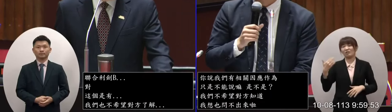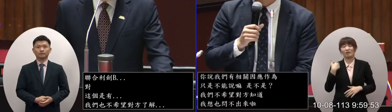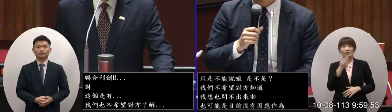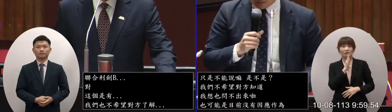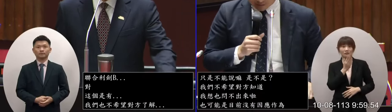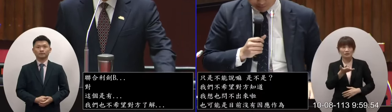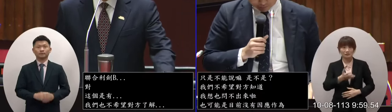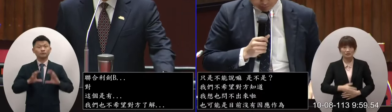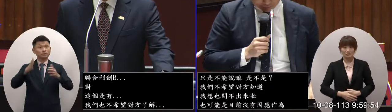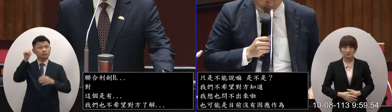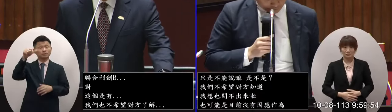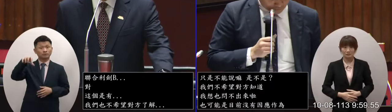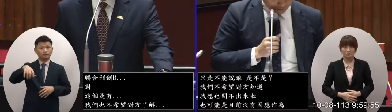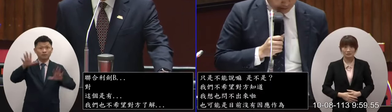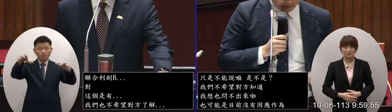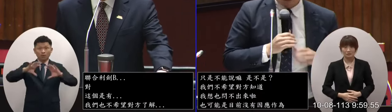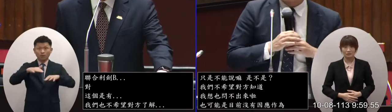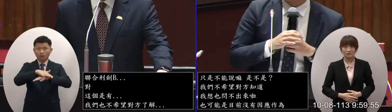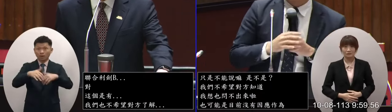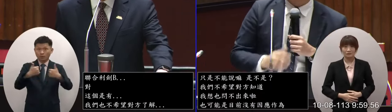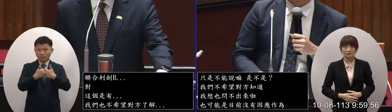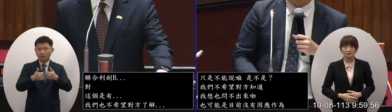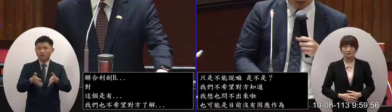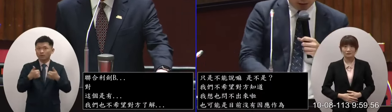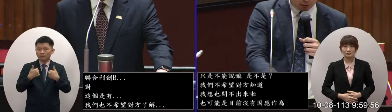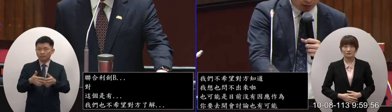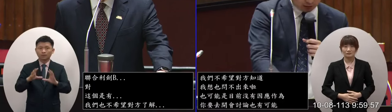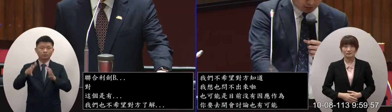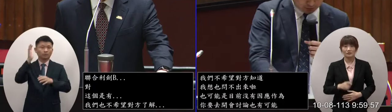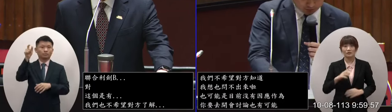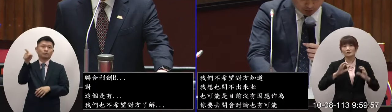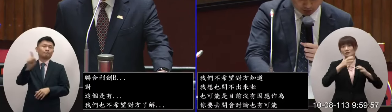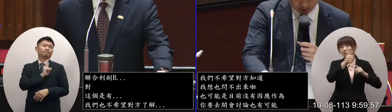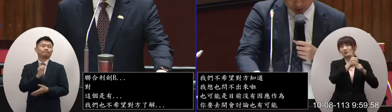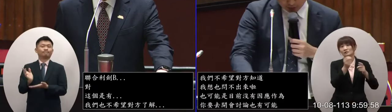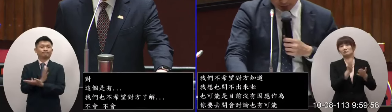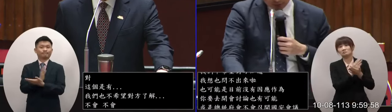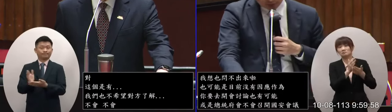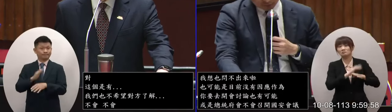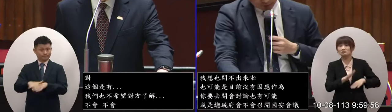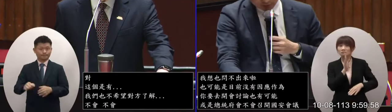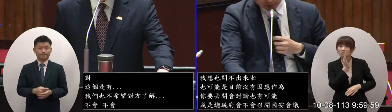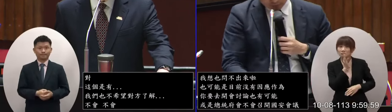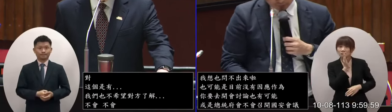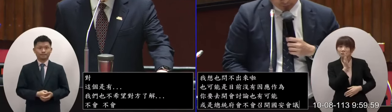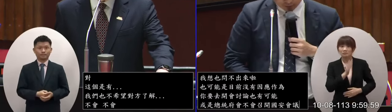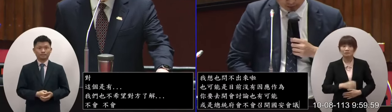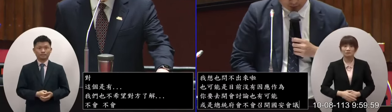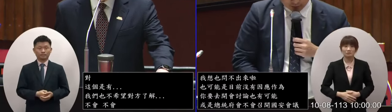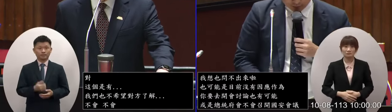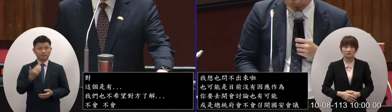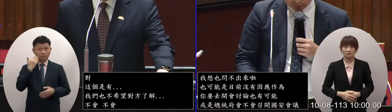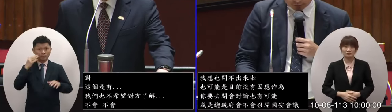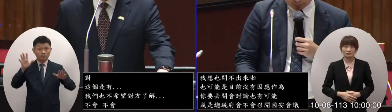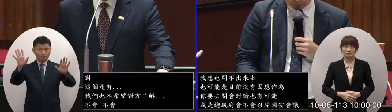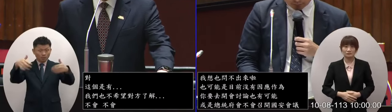whether the Presidential Palace should convene a national security conference. The president will make his own judgment. Even if he does not convene a formal national security conference,